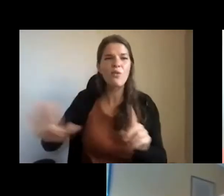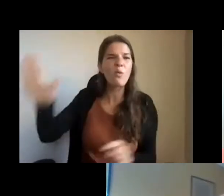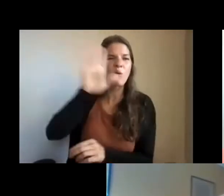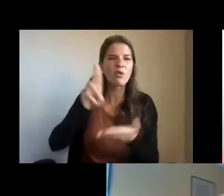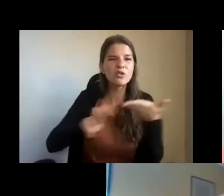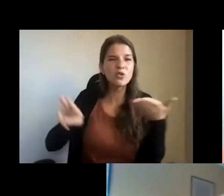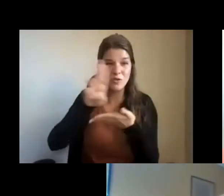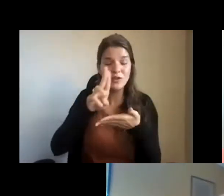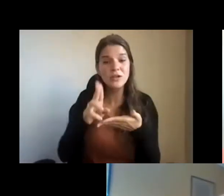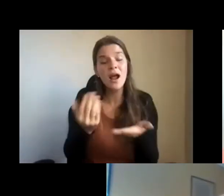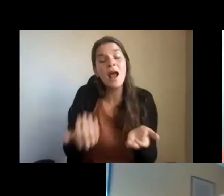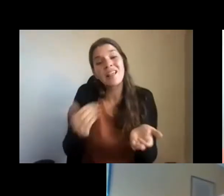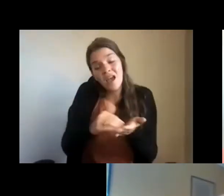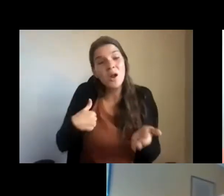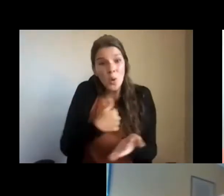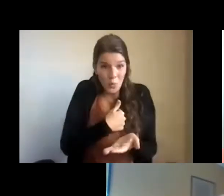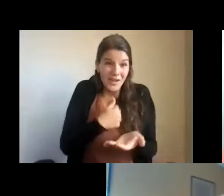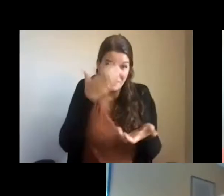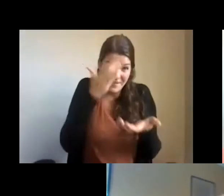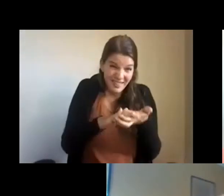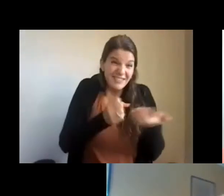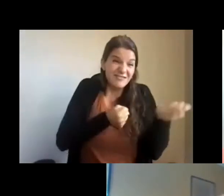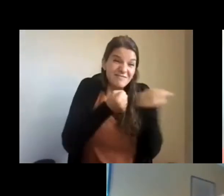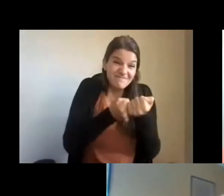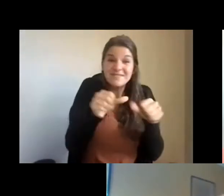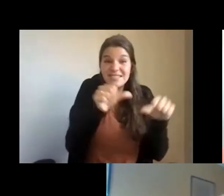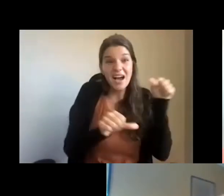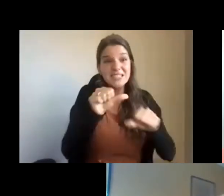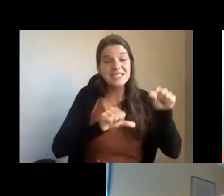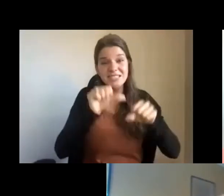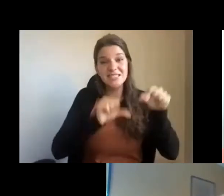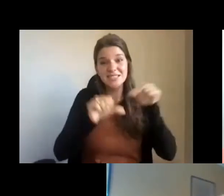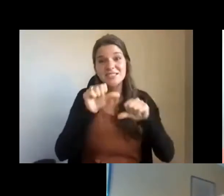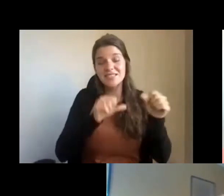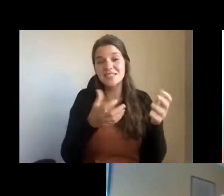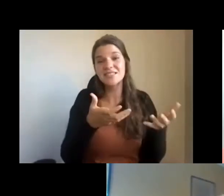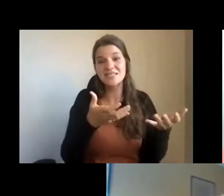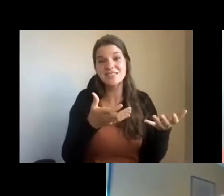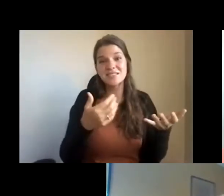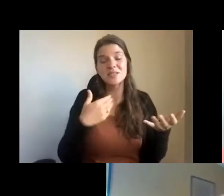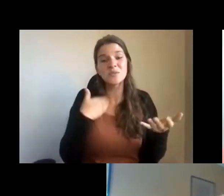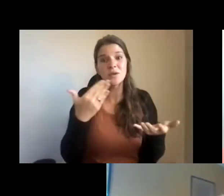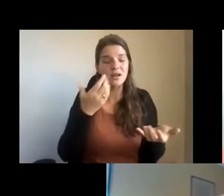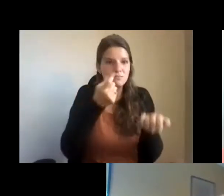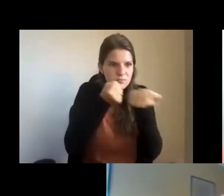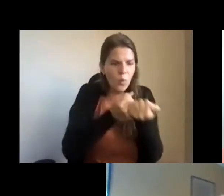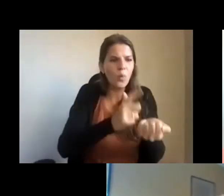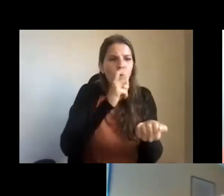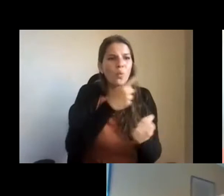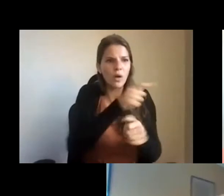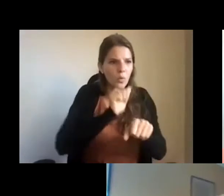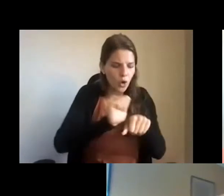think we believe in the science, and our our folks that have been working on this.